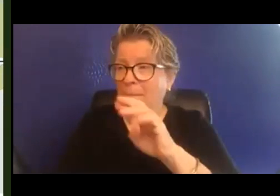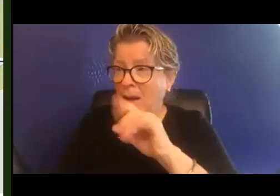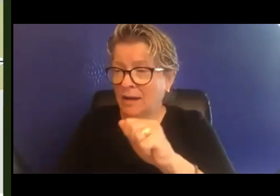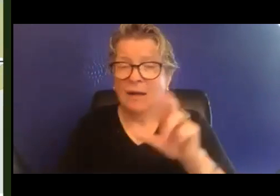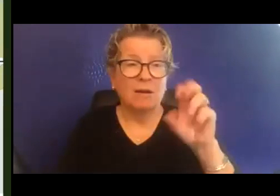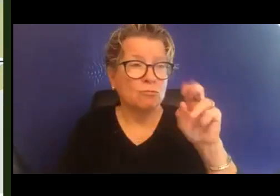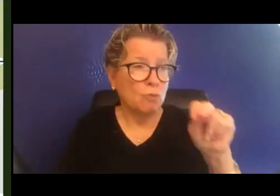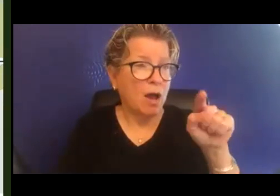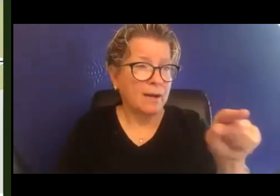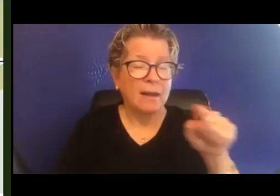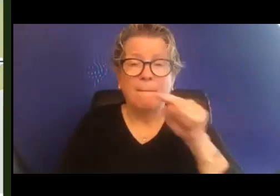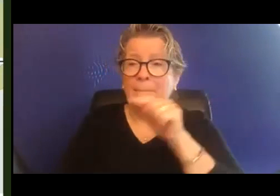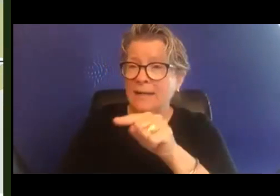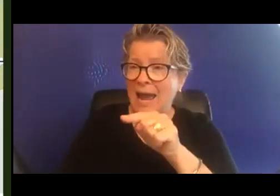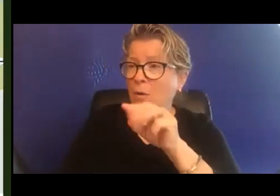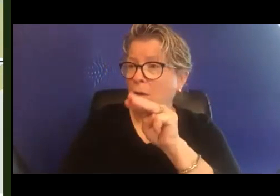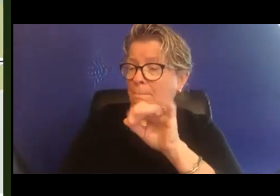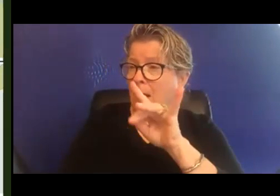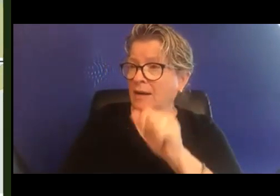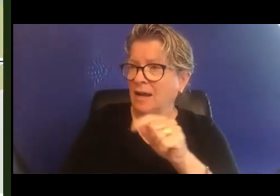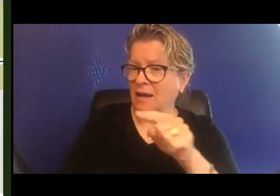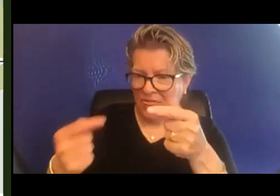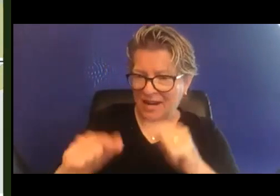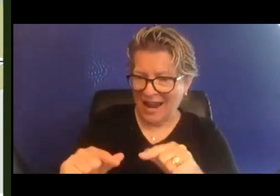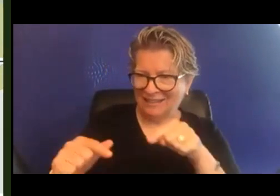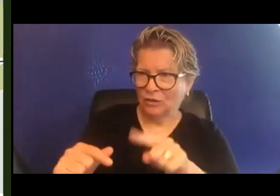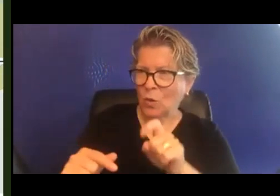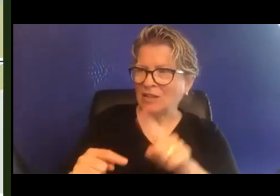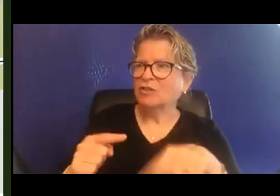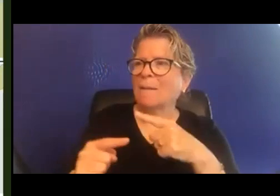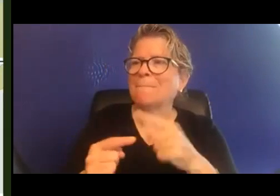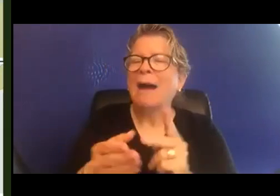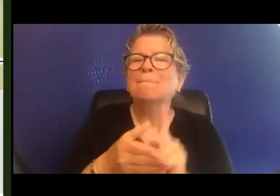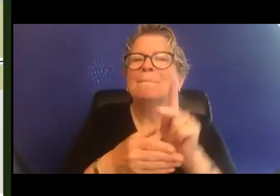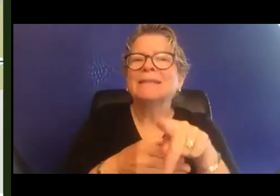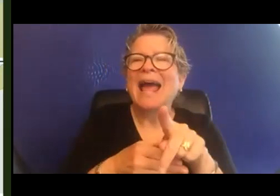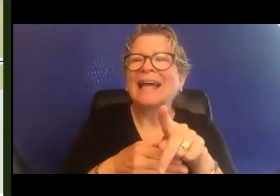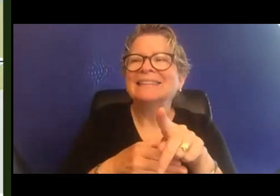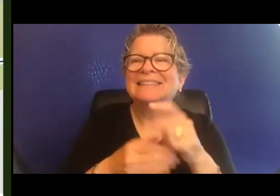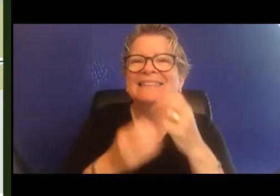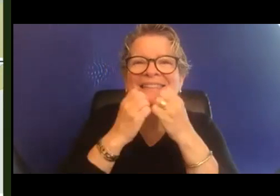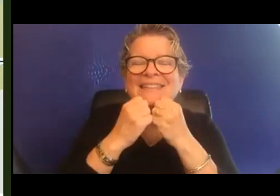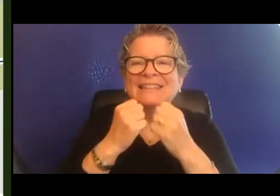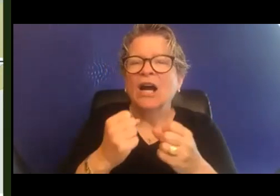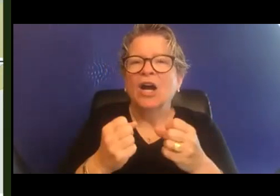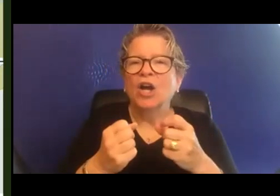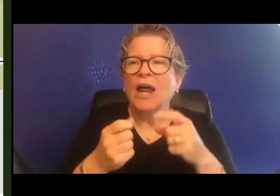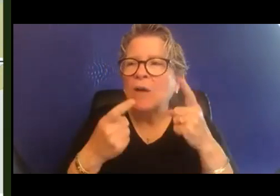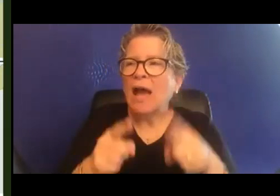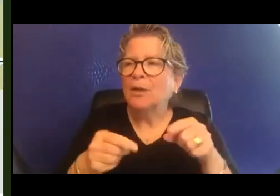We have another time frame question, this time plant salvaging. You mentioned that the plant salvaging will be during they get season.